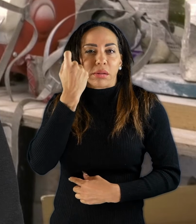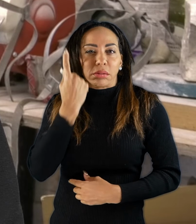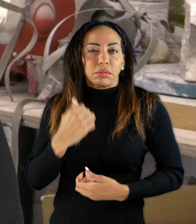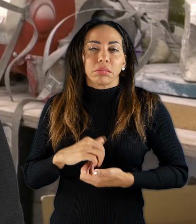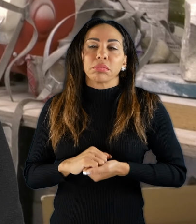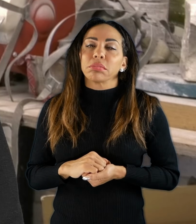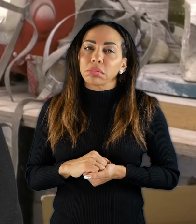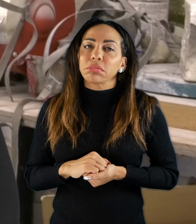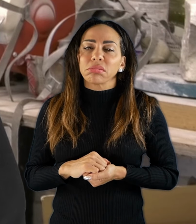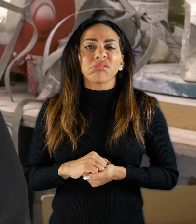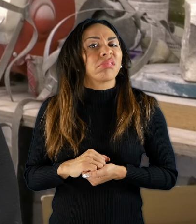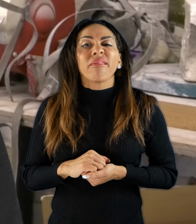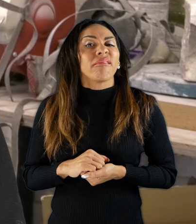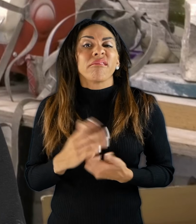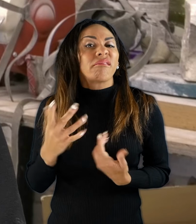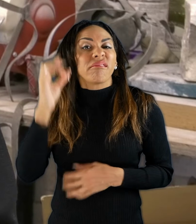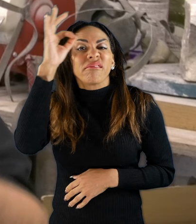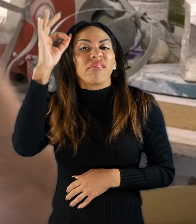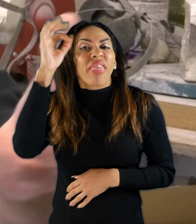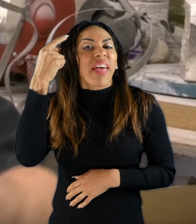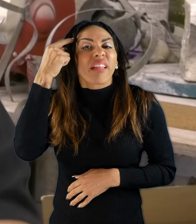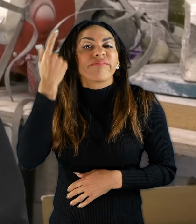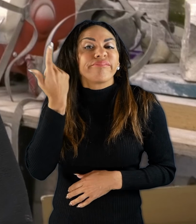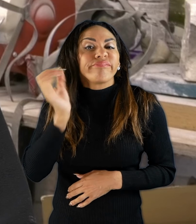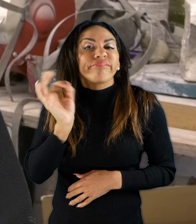And when I can't think of anything, I just come in here, you know, get a piece of marble,